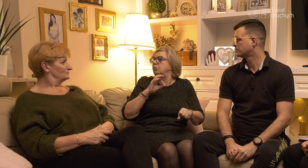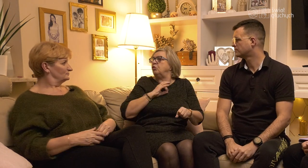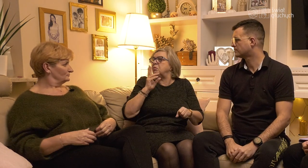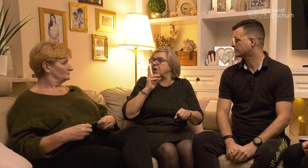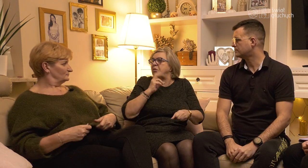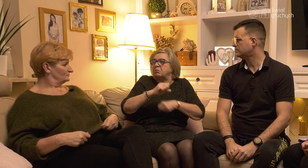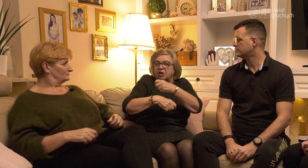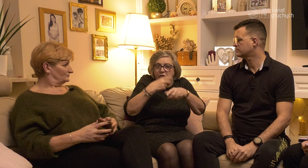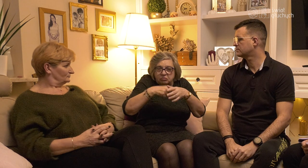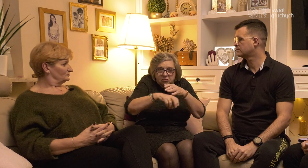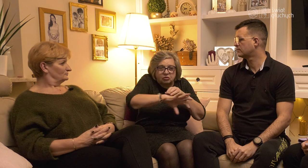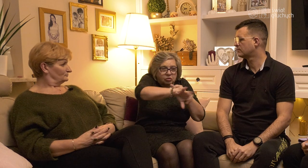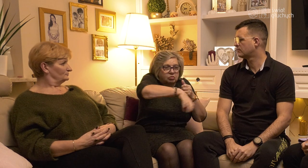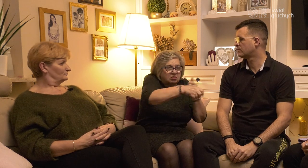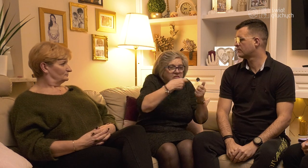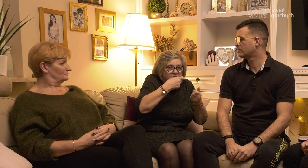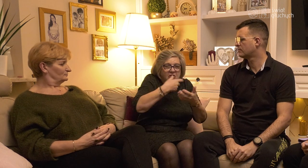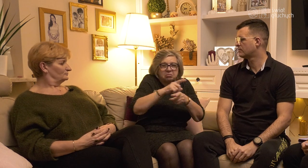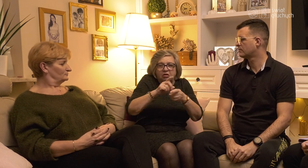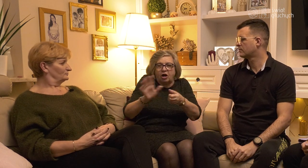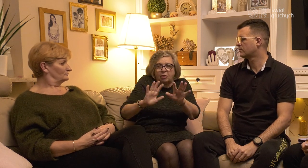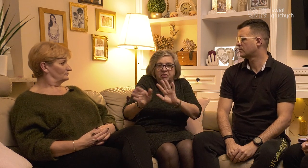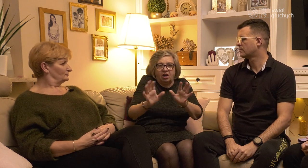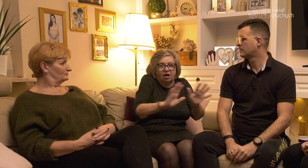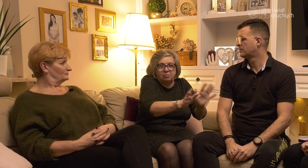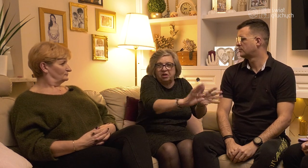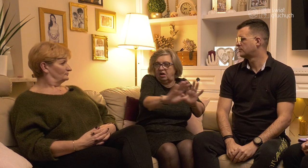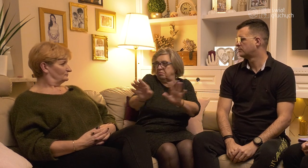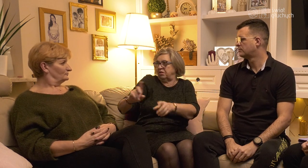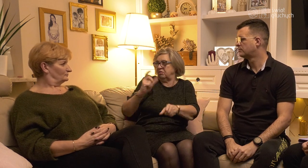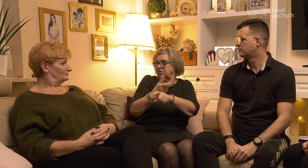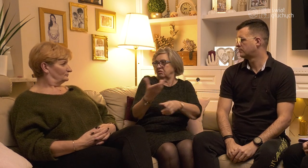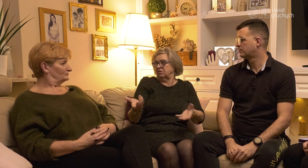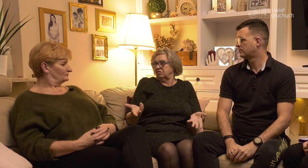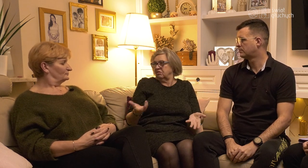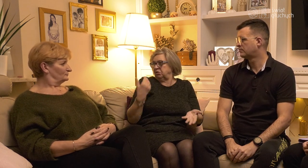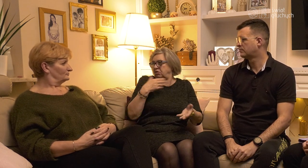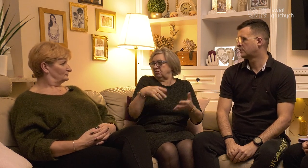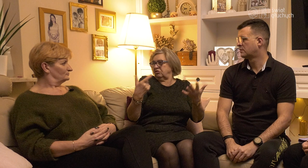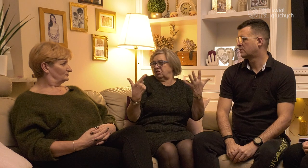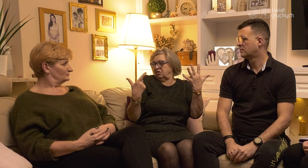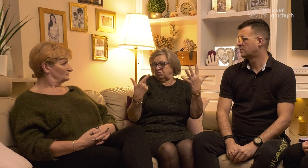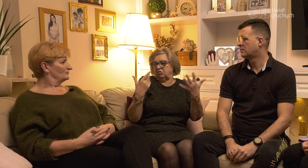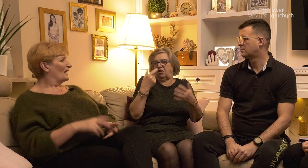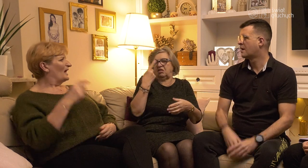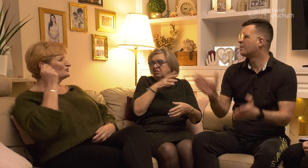while taking care of the children and looking for food.